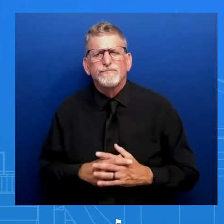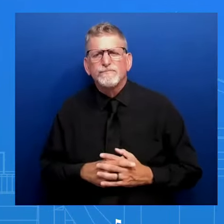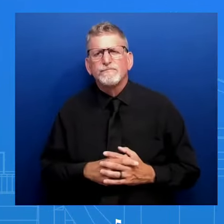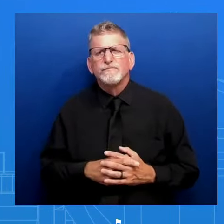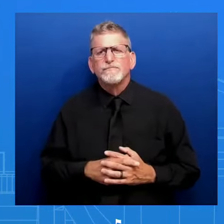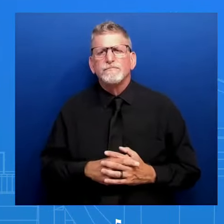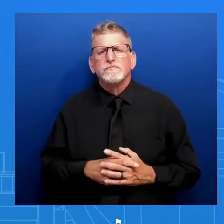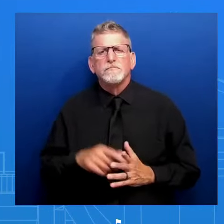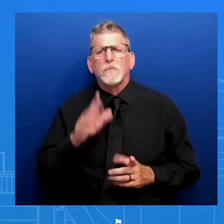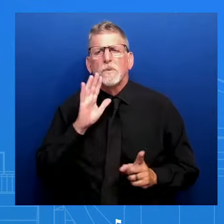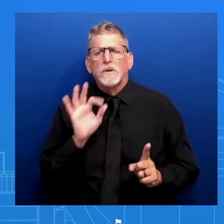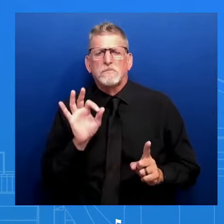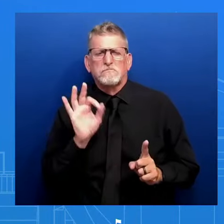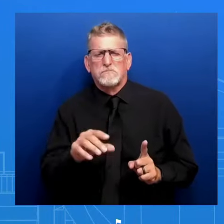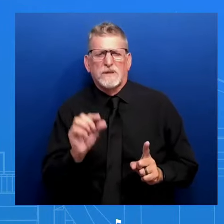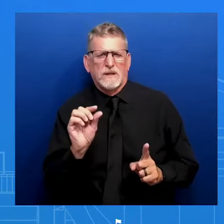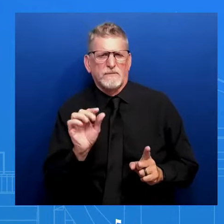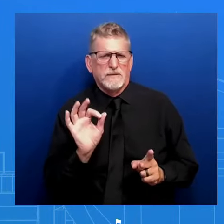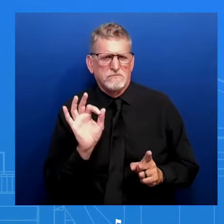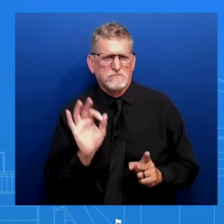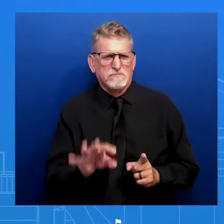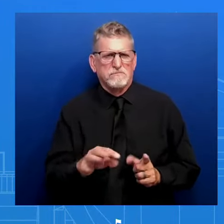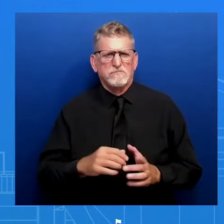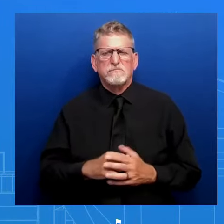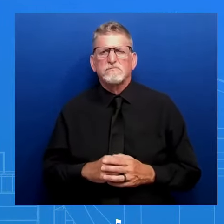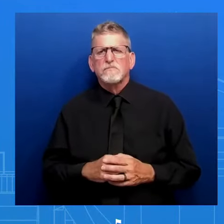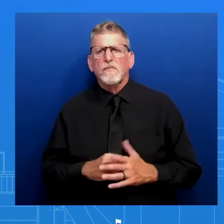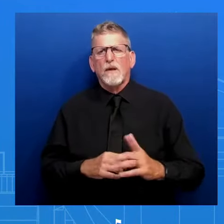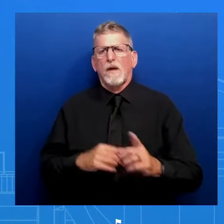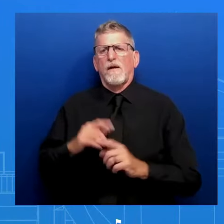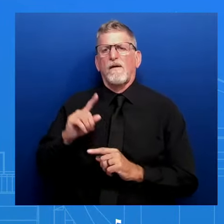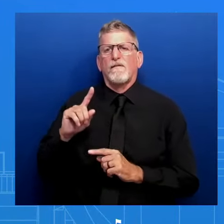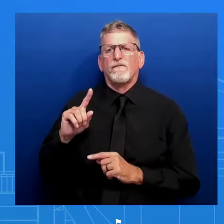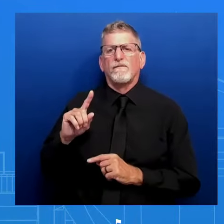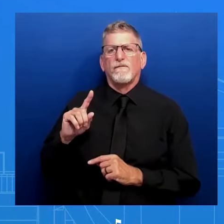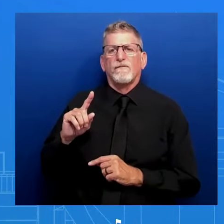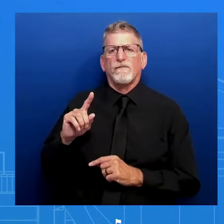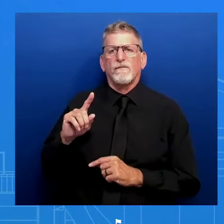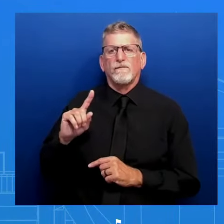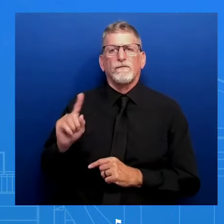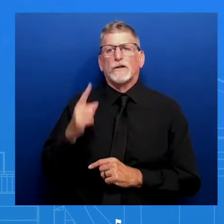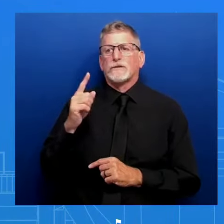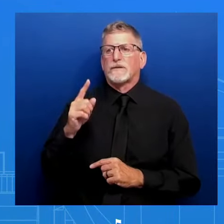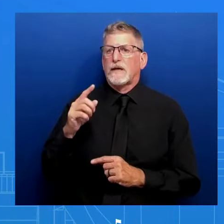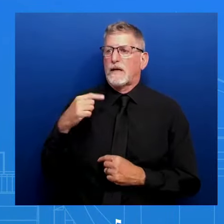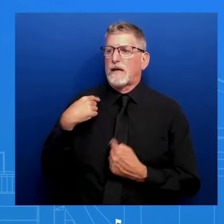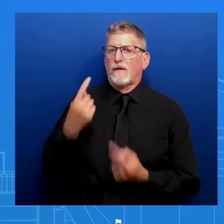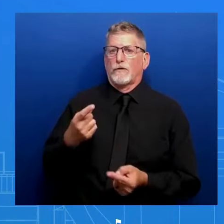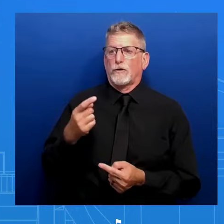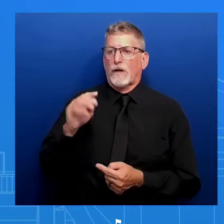It was the first-ever White House Methane Summit. The event was brought together -- brought together federal, state,